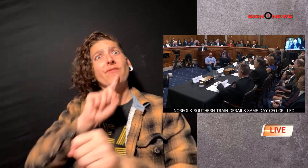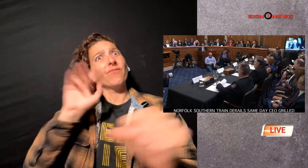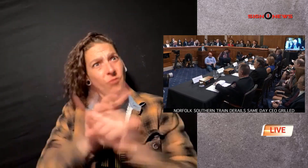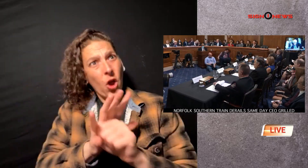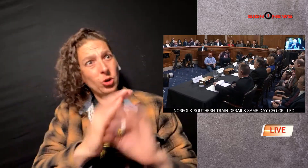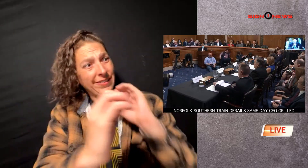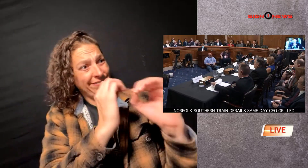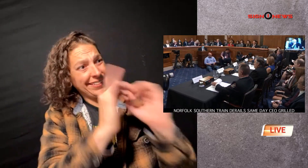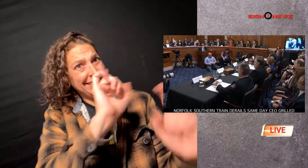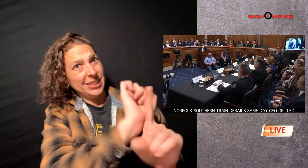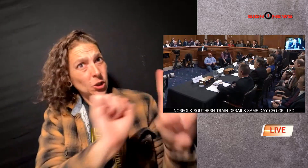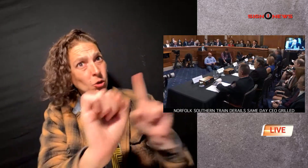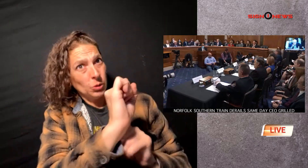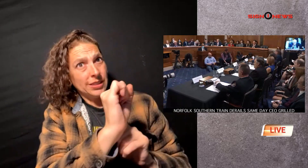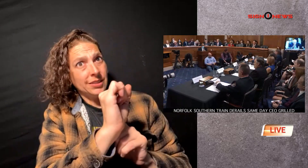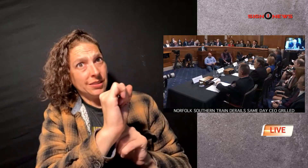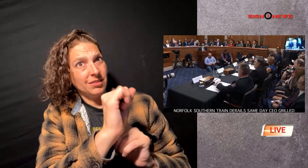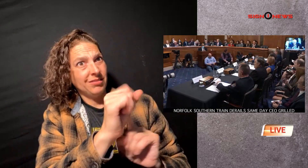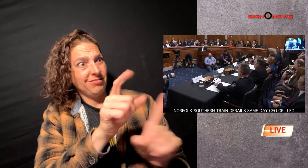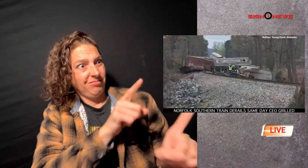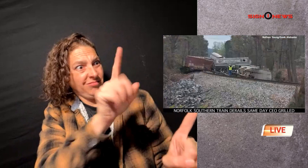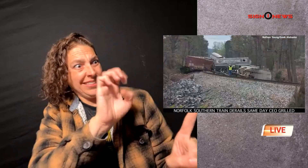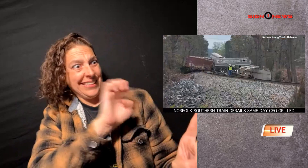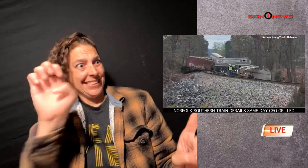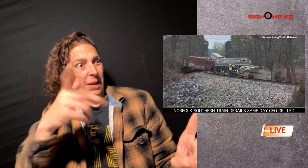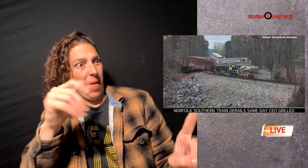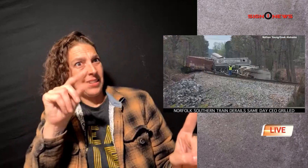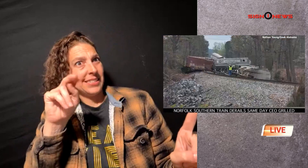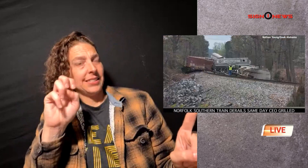Shaw vowed to fix the situation in East Palestine